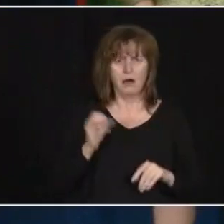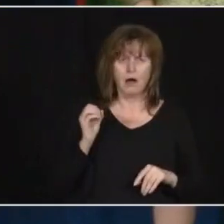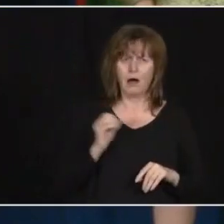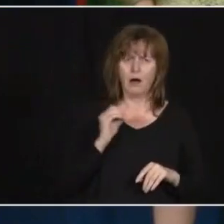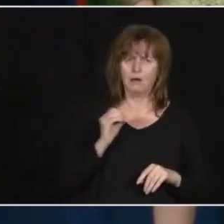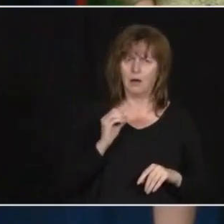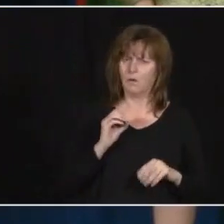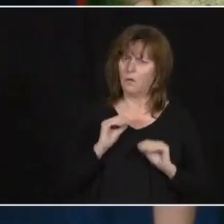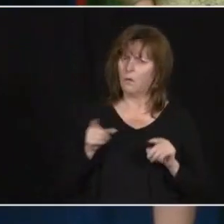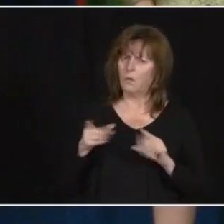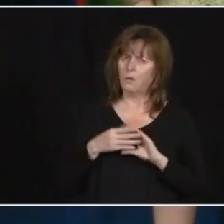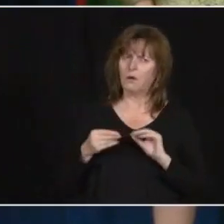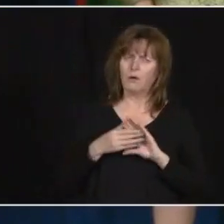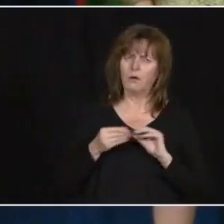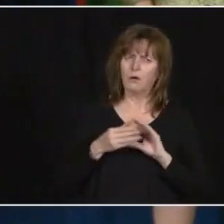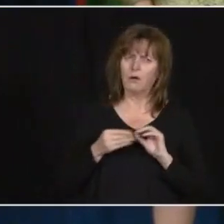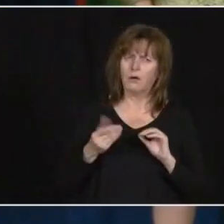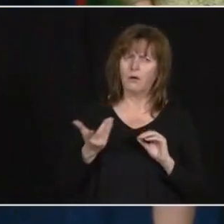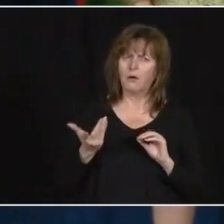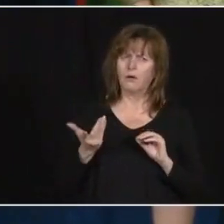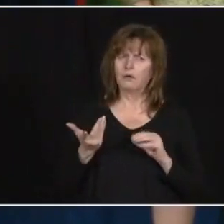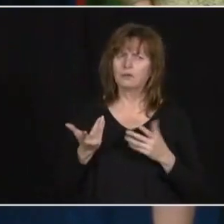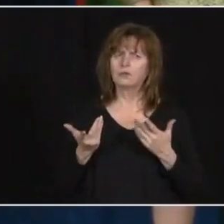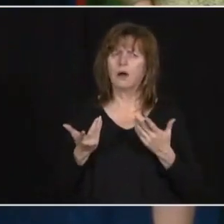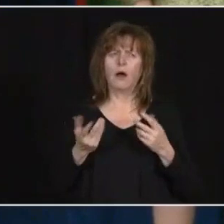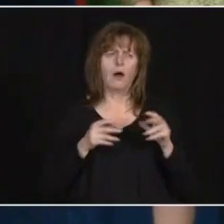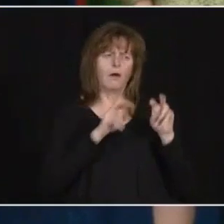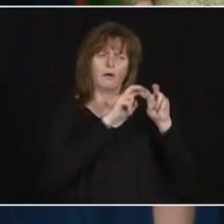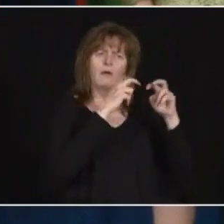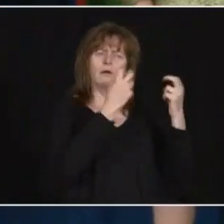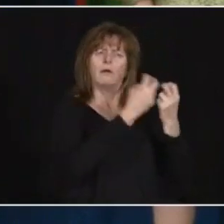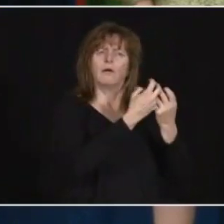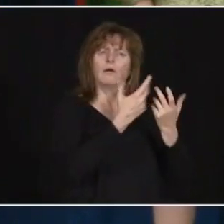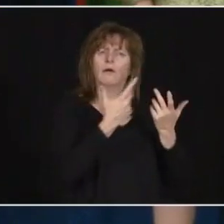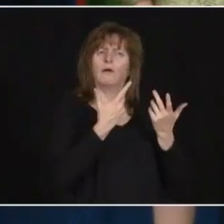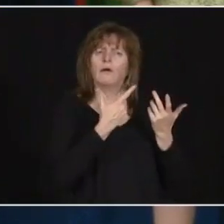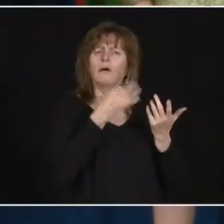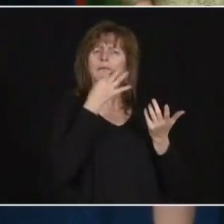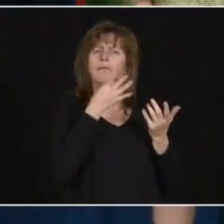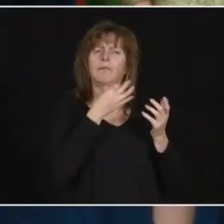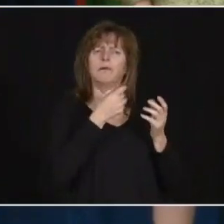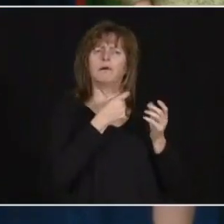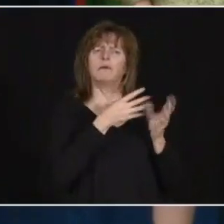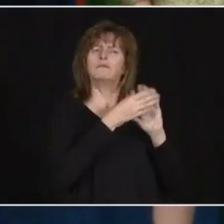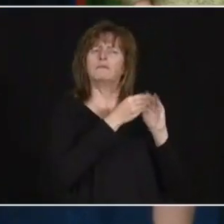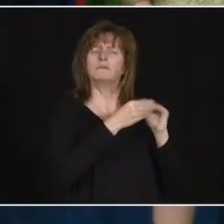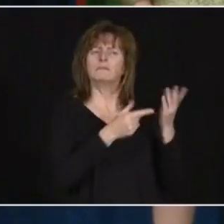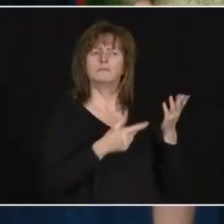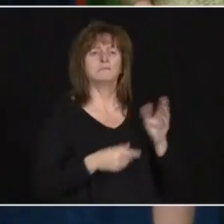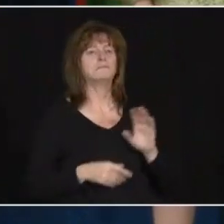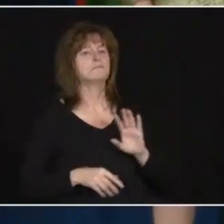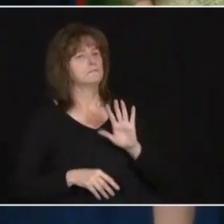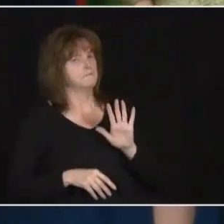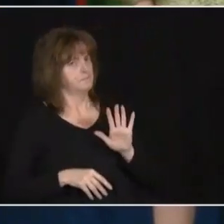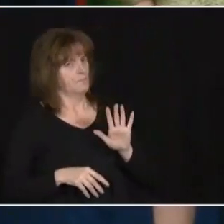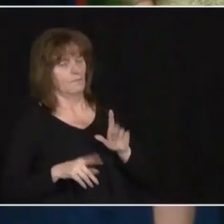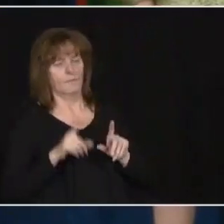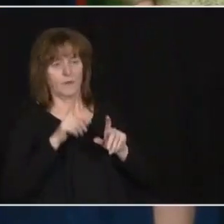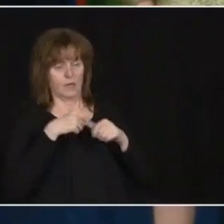even within six feet. Have you asked the Command Table to look into this and has there been a change in their